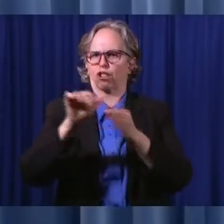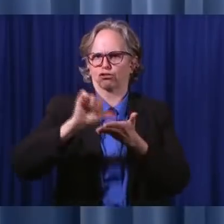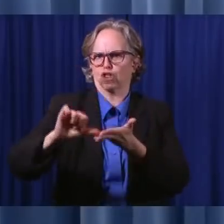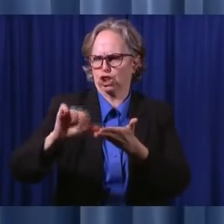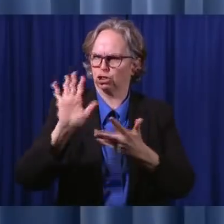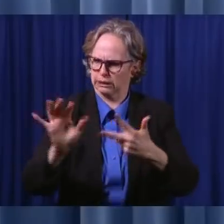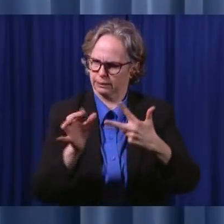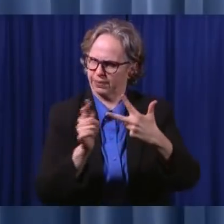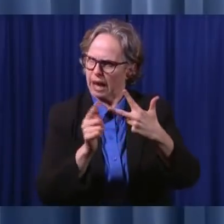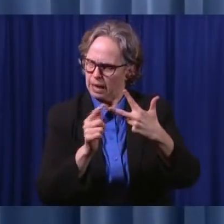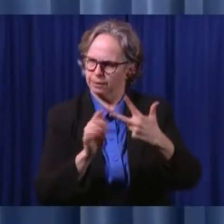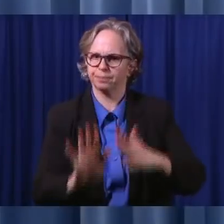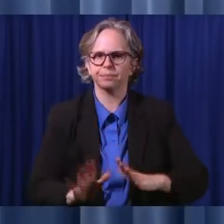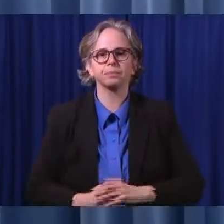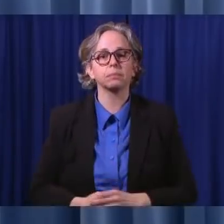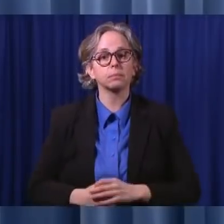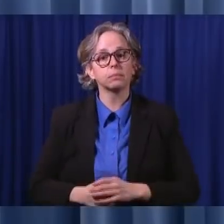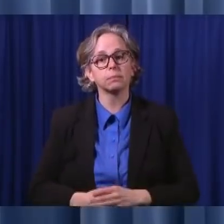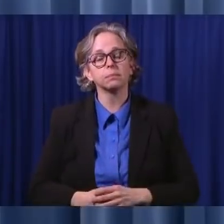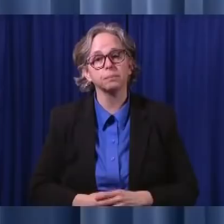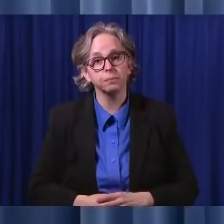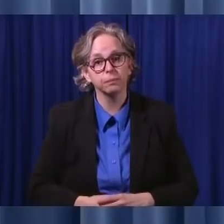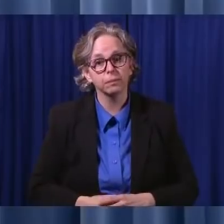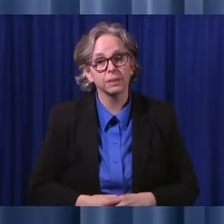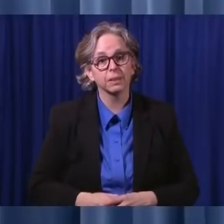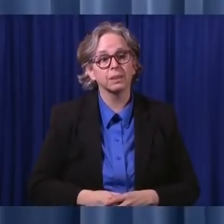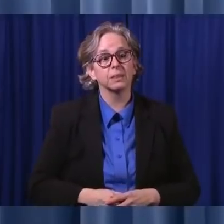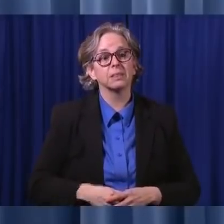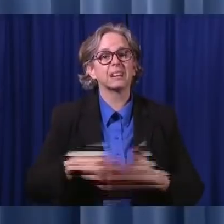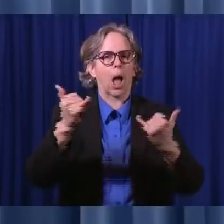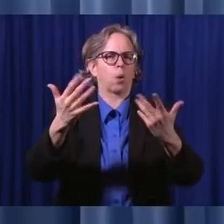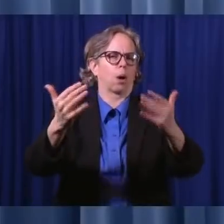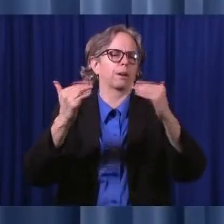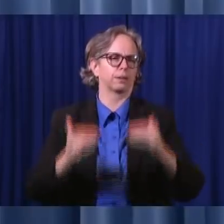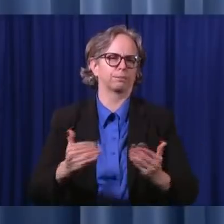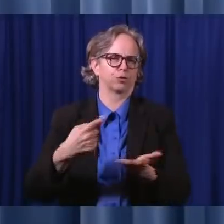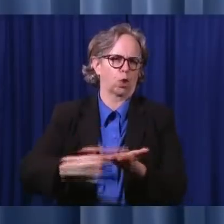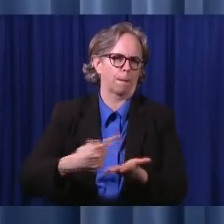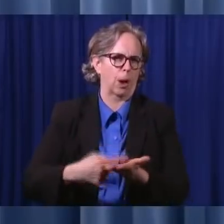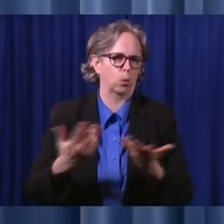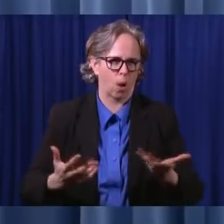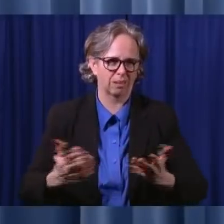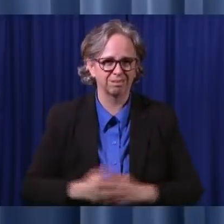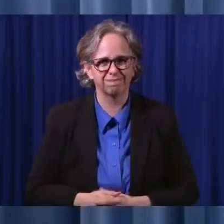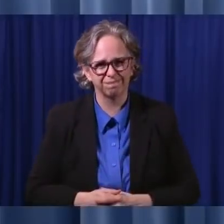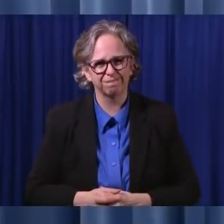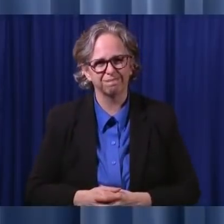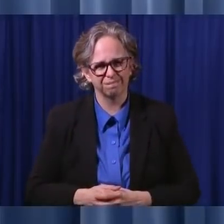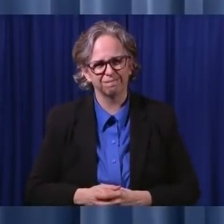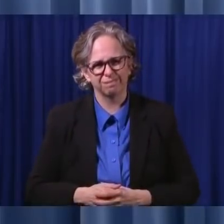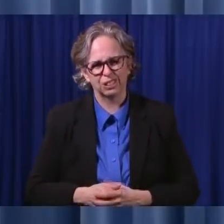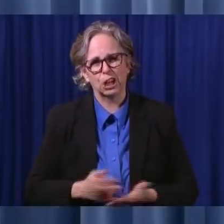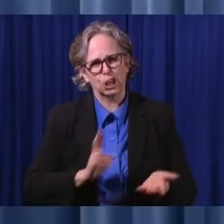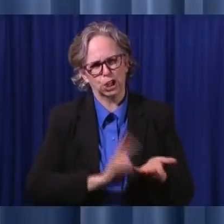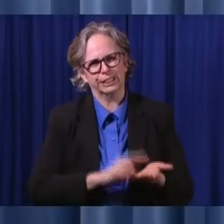TURN TO AN AIR THAT I KNOW HAS CAUSED A LOT OF PAIN TO OHIO CITIZEN. THAT IS WHEN YOU HAVE